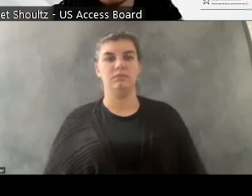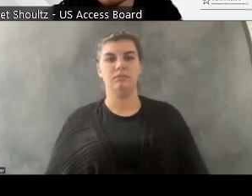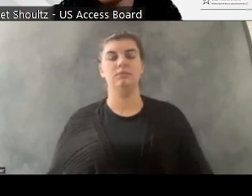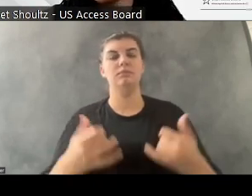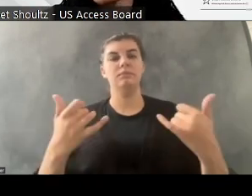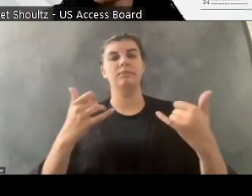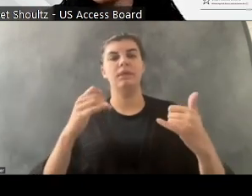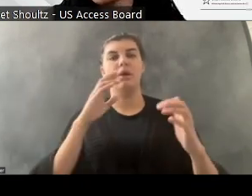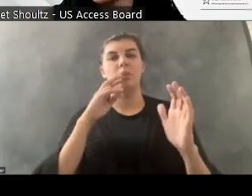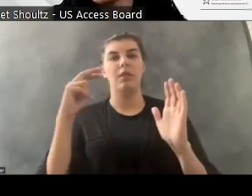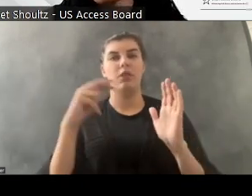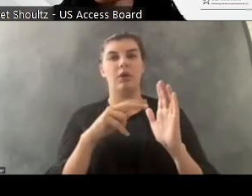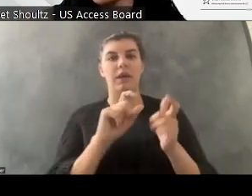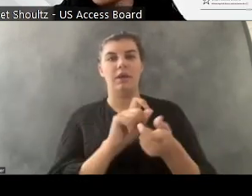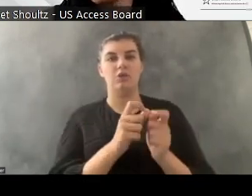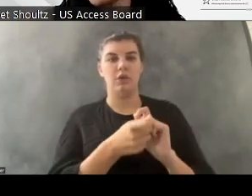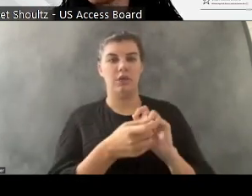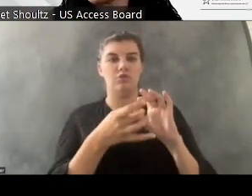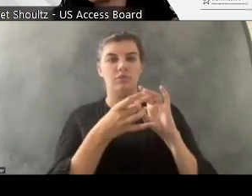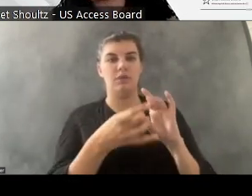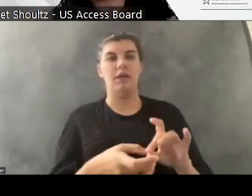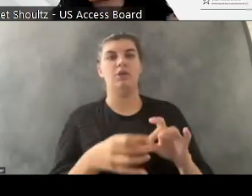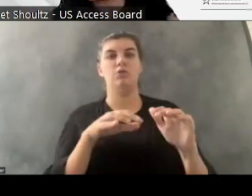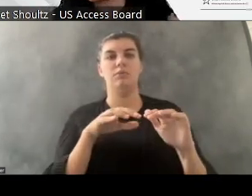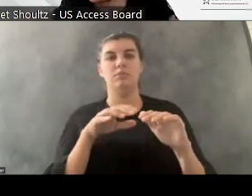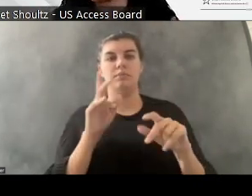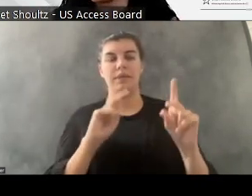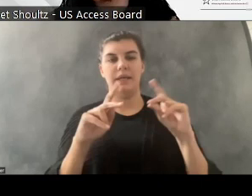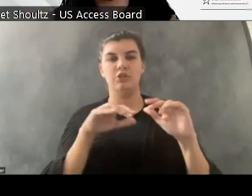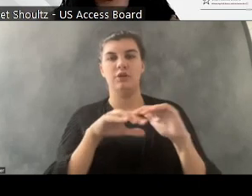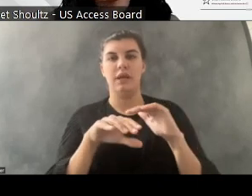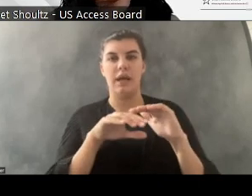Now we'll look at changes that pertain to pedestrian access routes and pedestrian